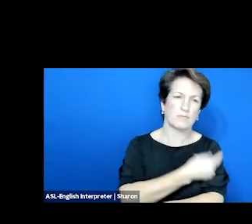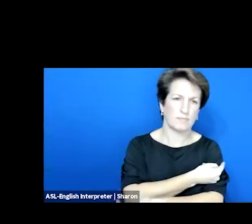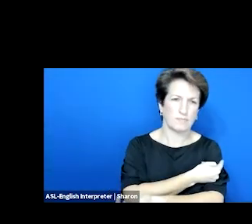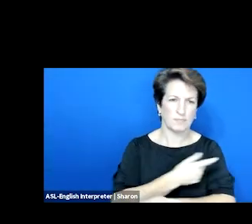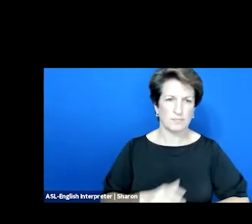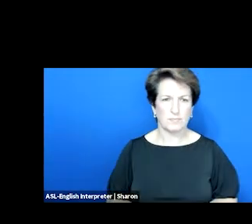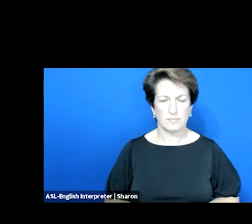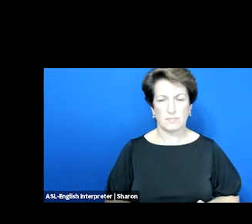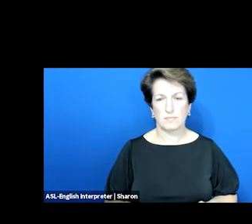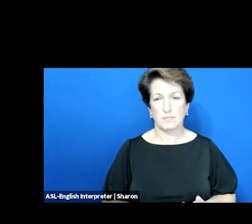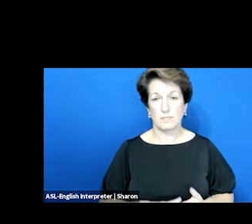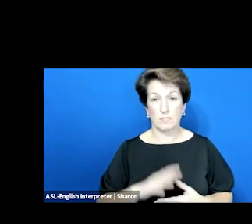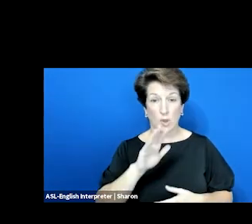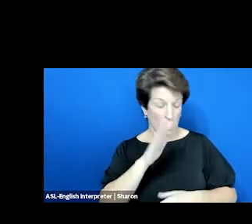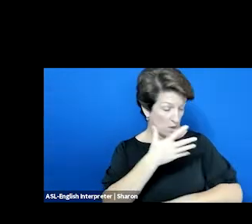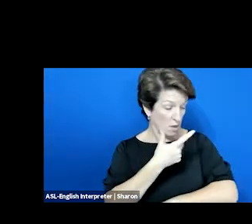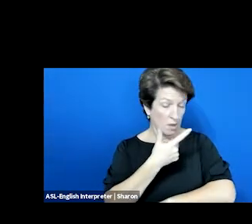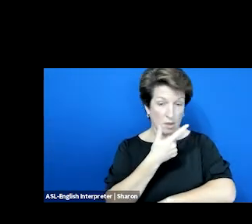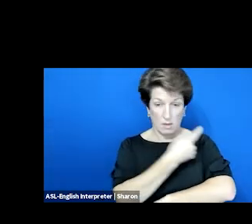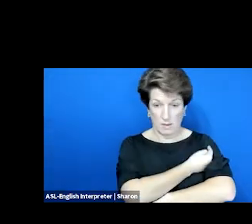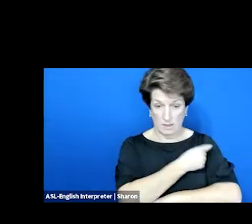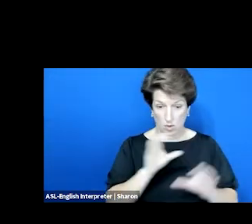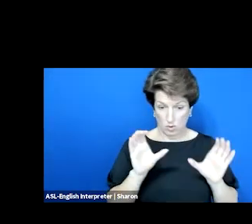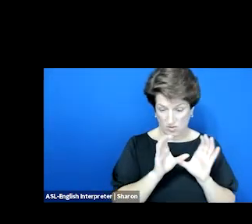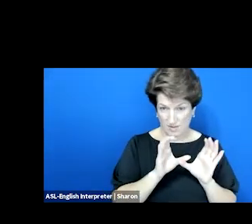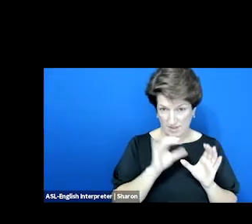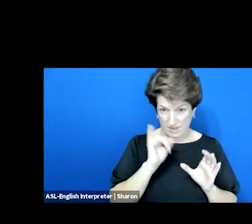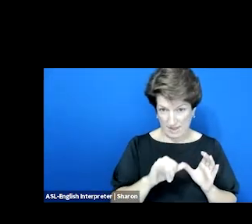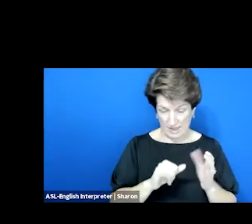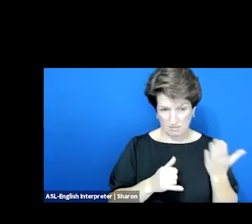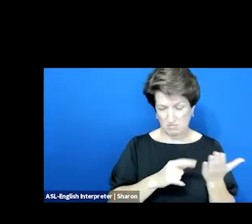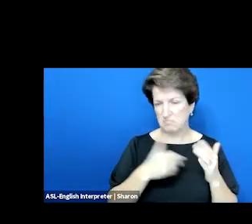the website